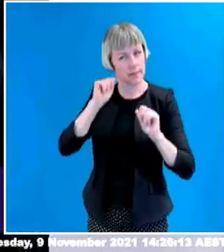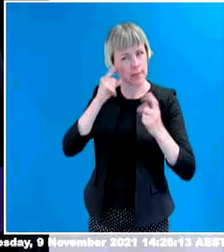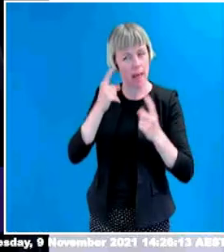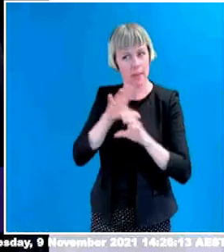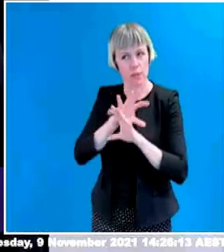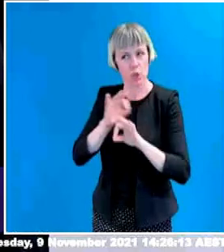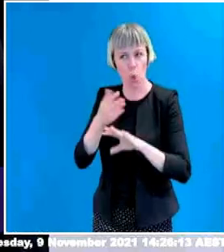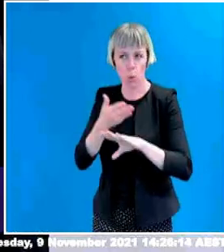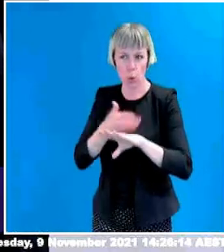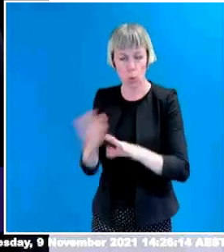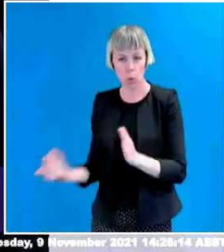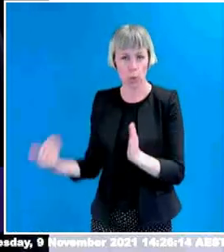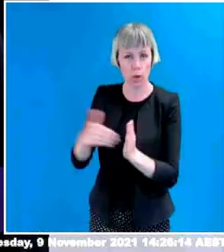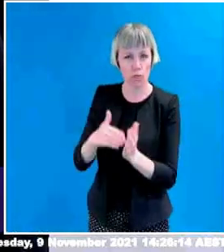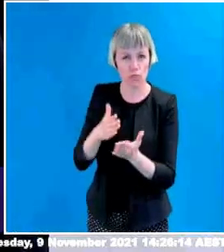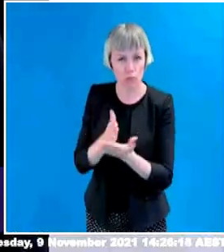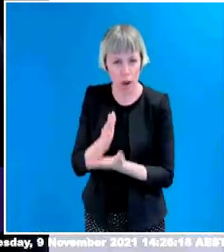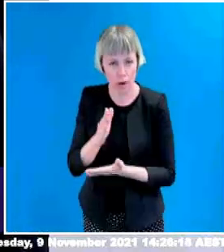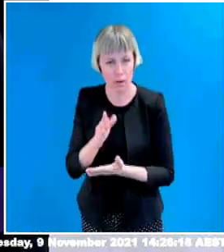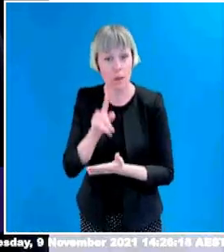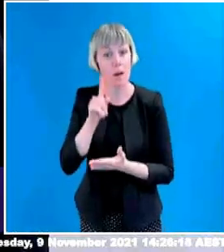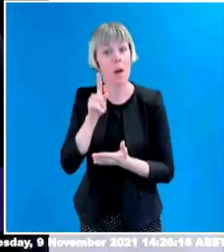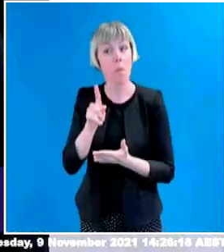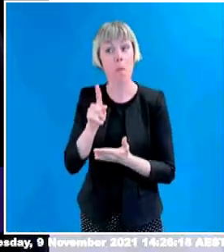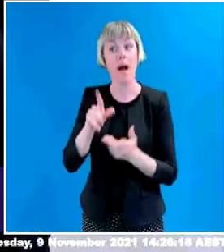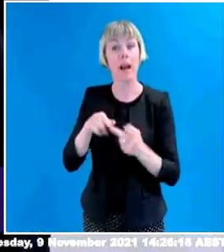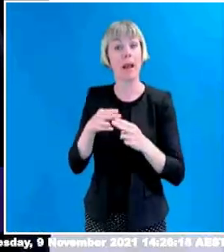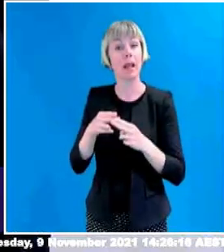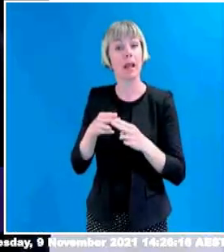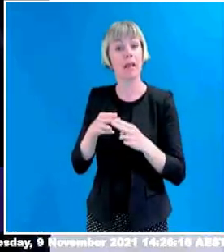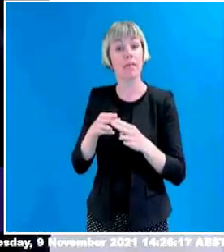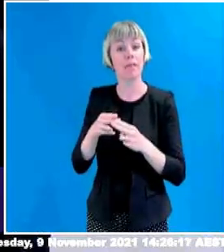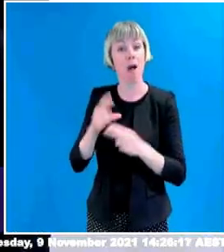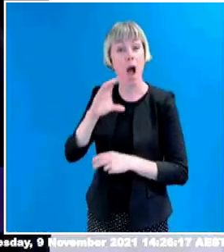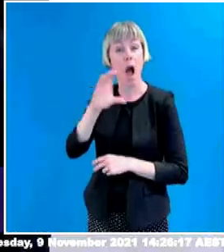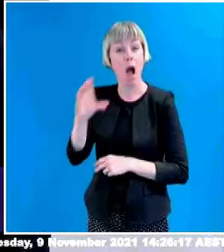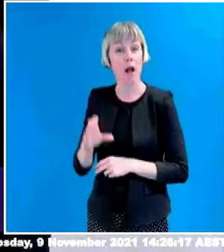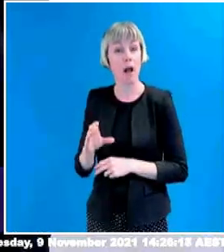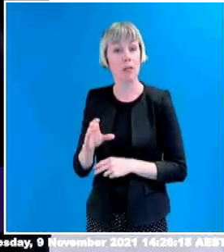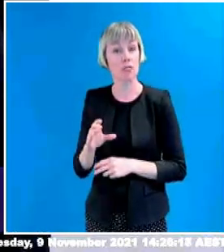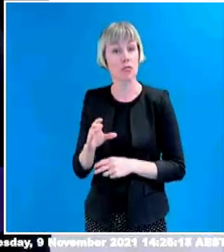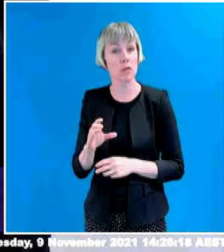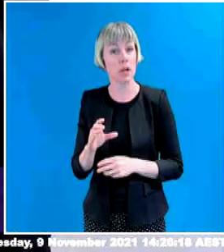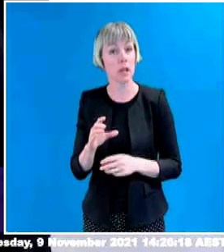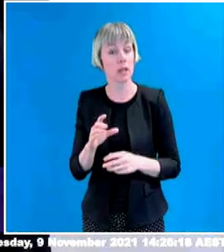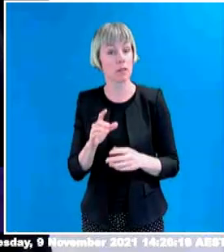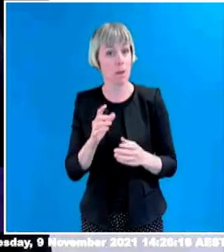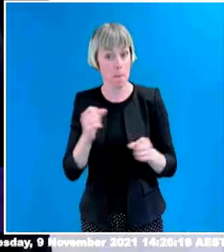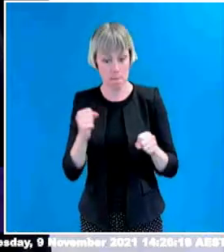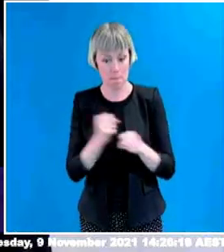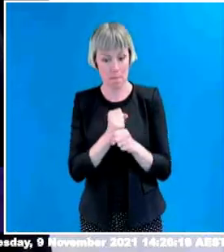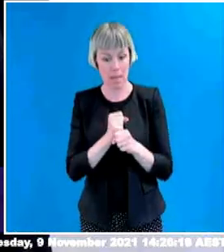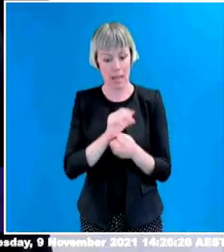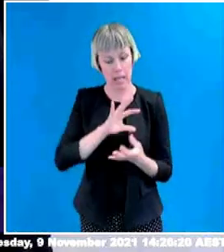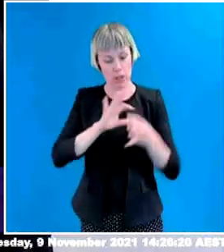interpretive declaration gives a nation state relevant time to get its house in order.